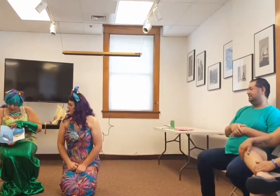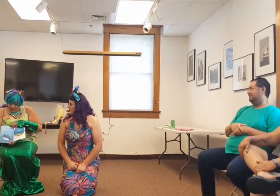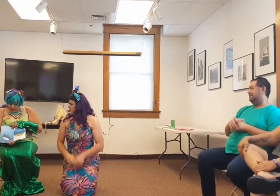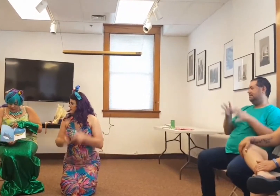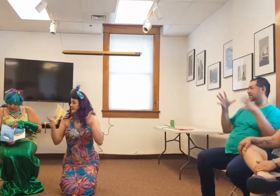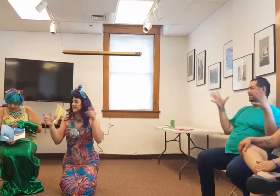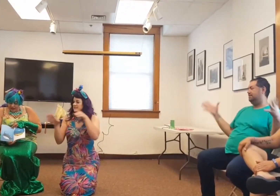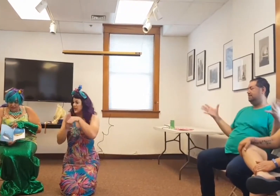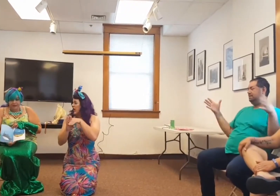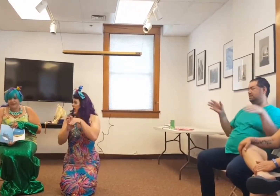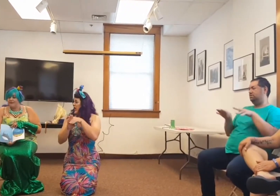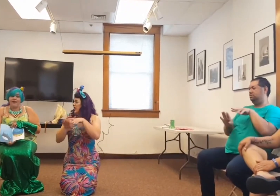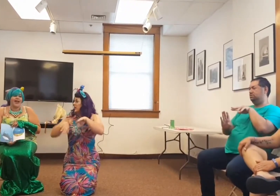Big shark swims fast.